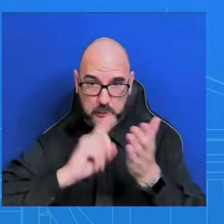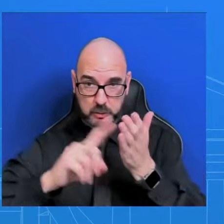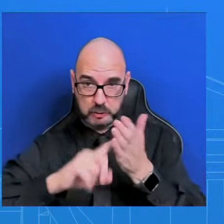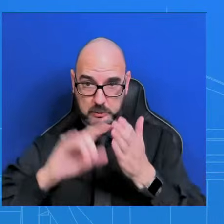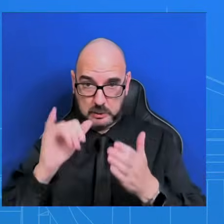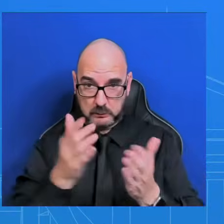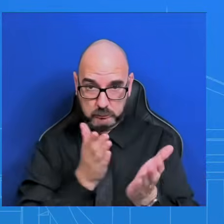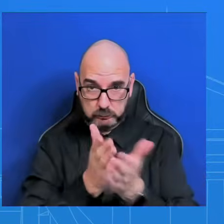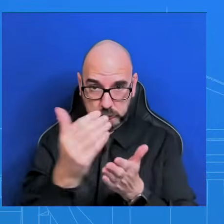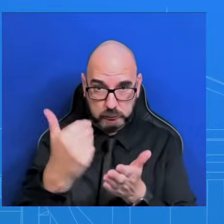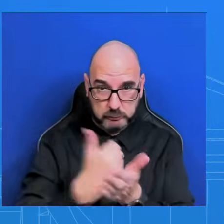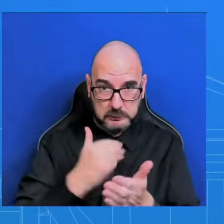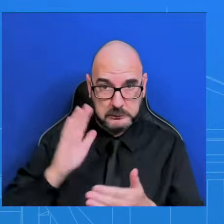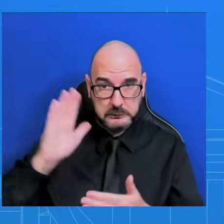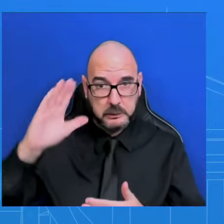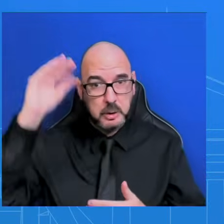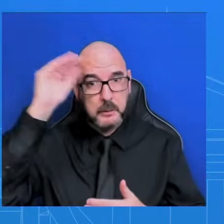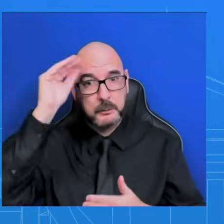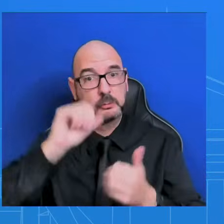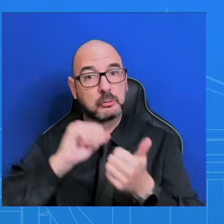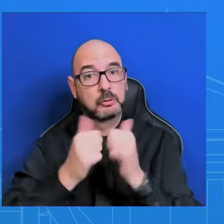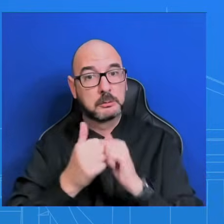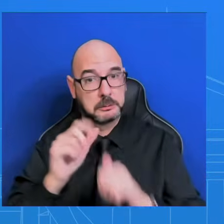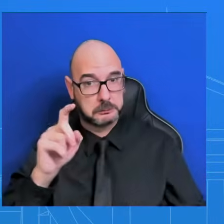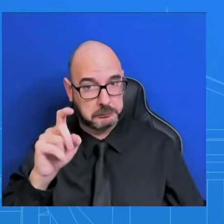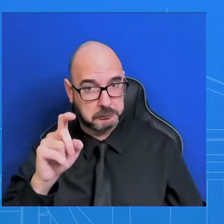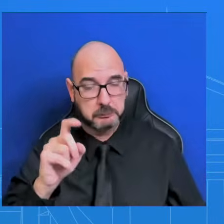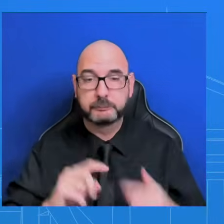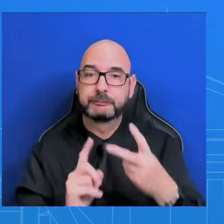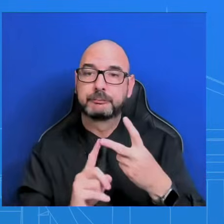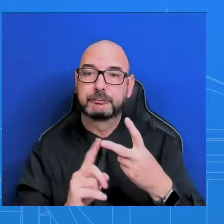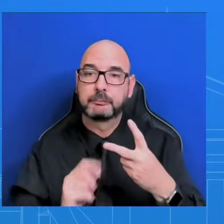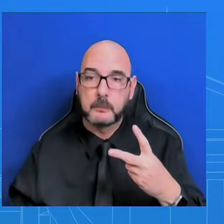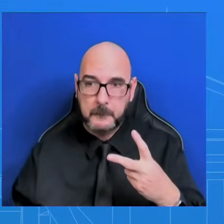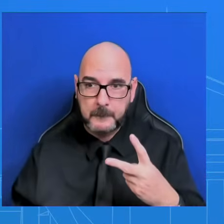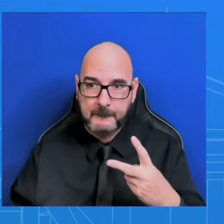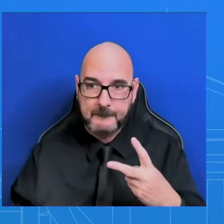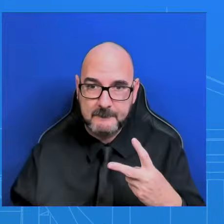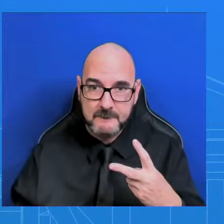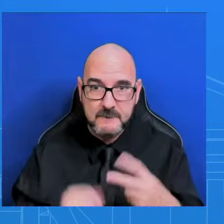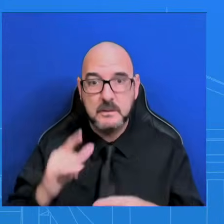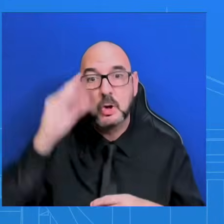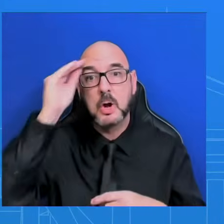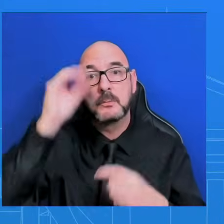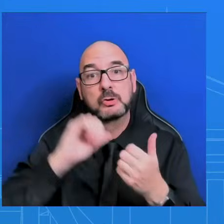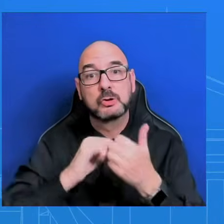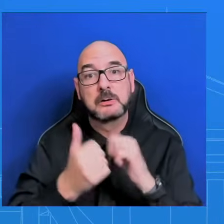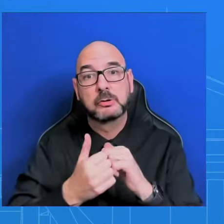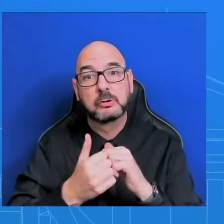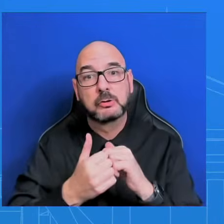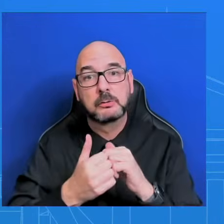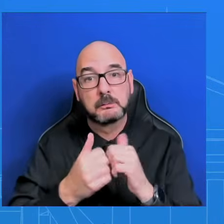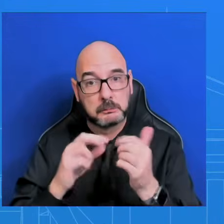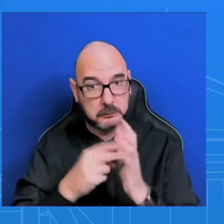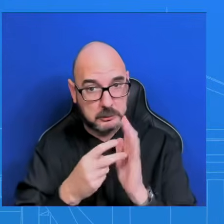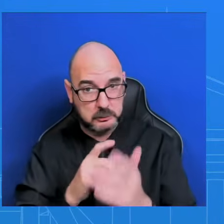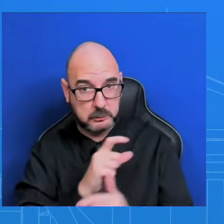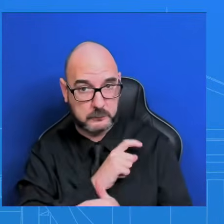And then, also, if not, is there another way that law enforcement should be held accountable for the failures ?